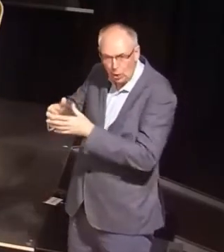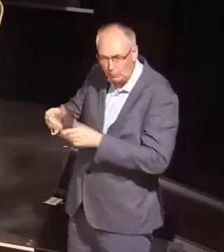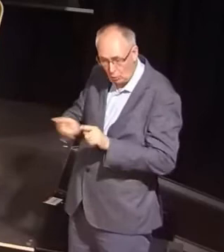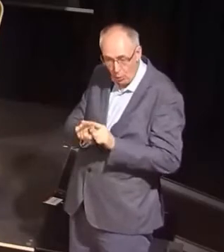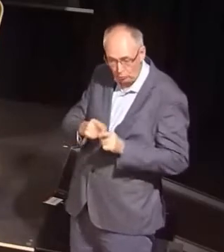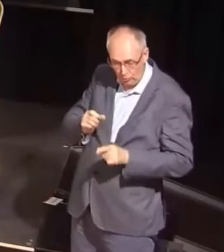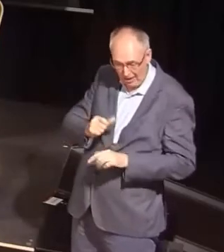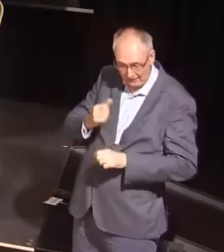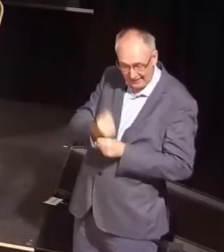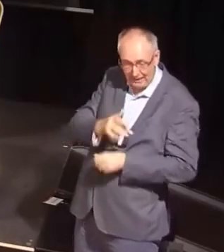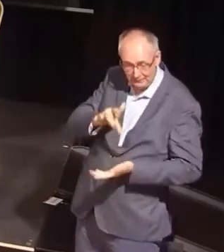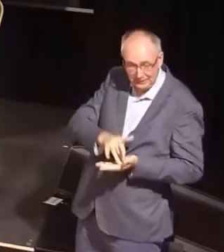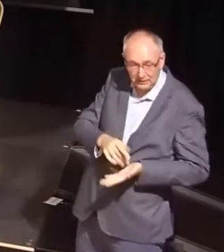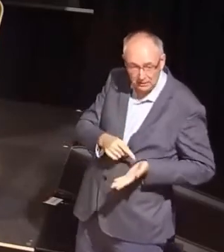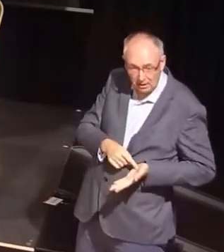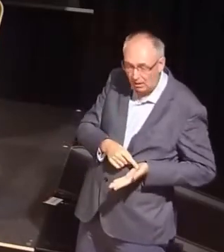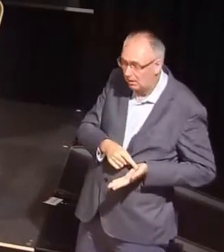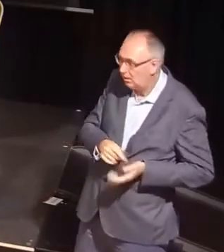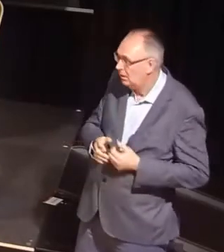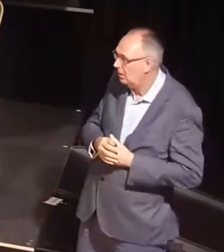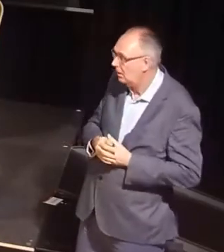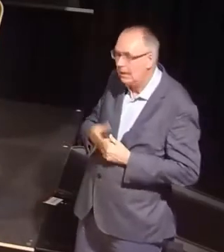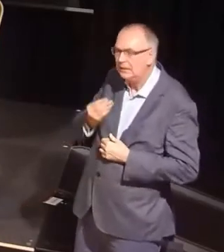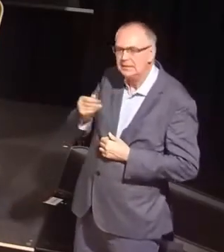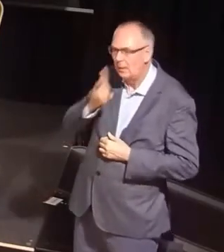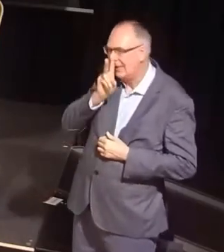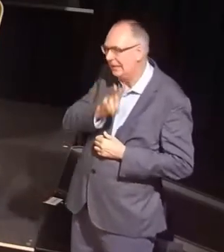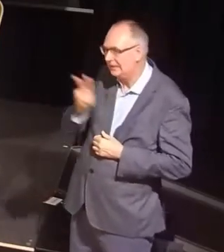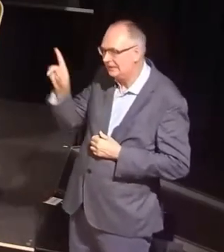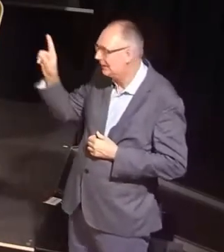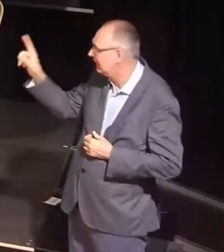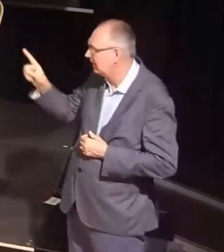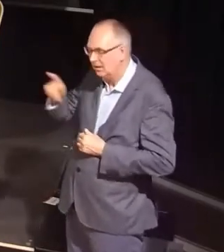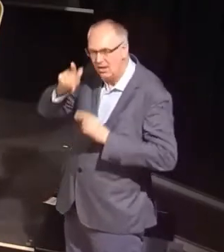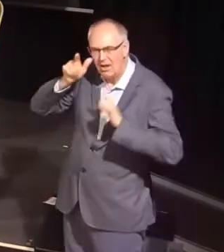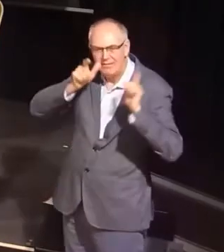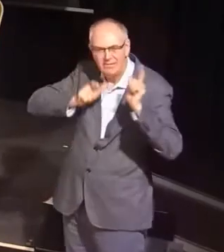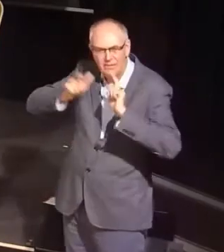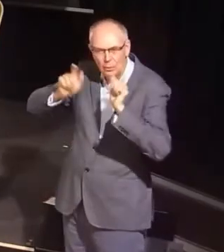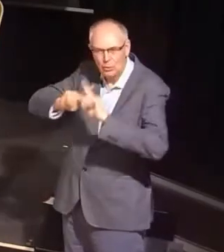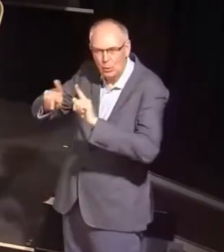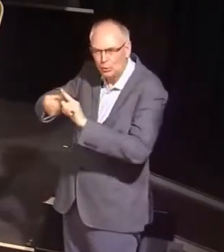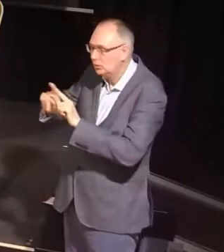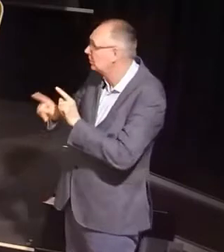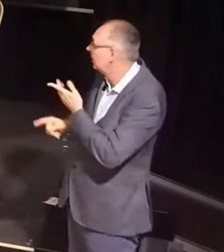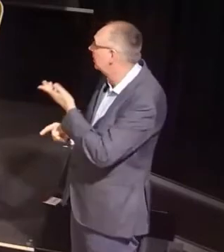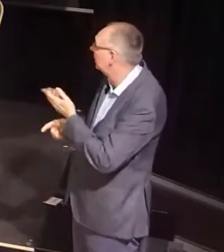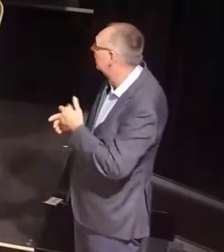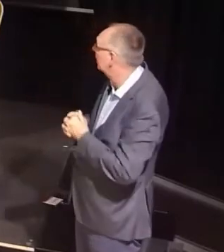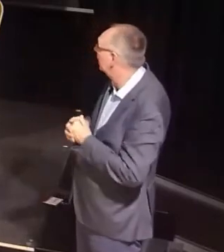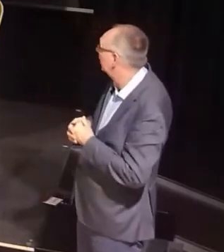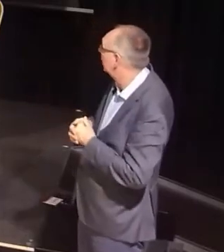Just quickly to run down for those that aren't able to see, I've got some photos up on the screen of the kids playing in the centre.